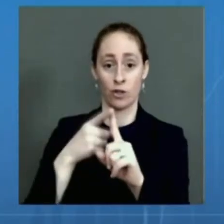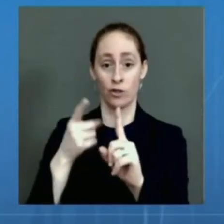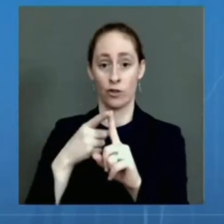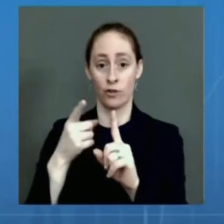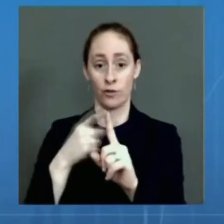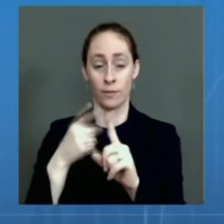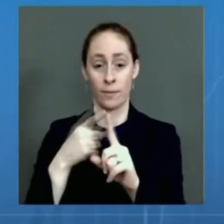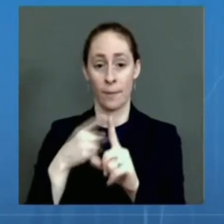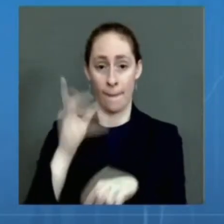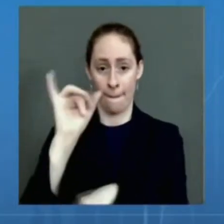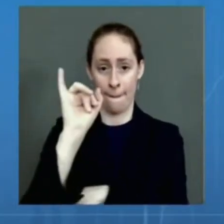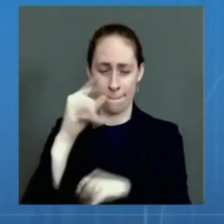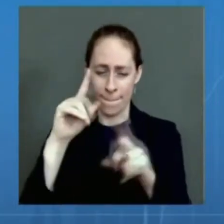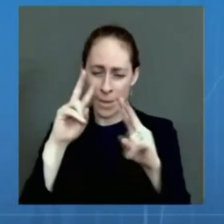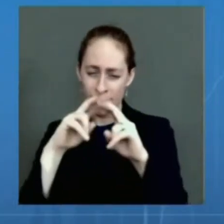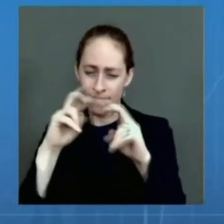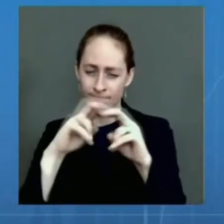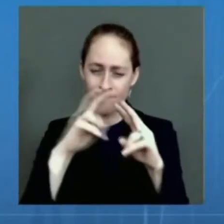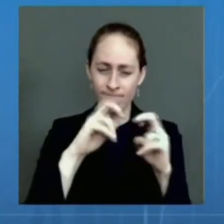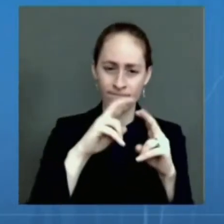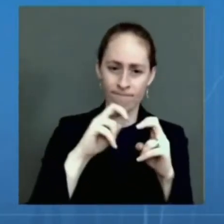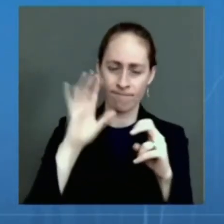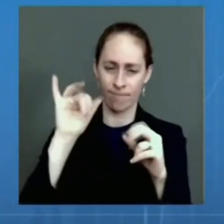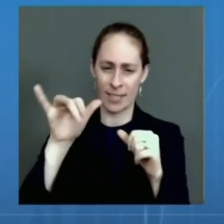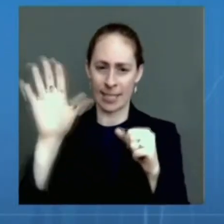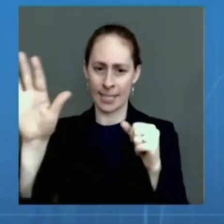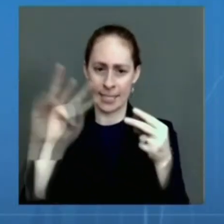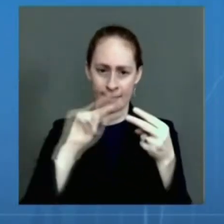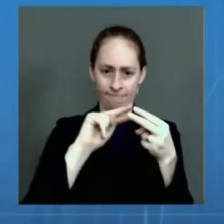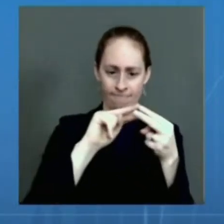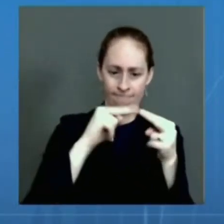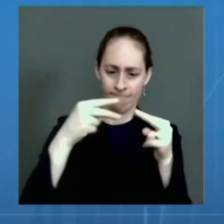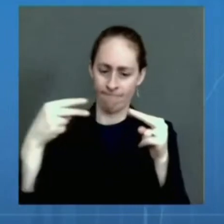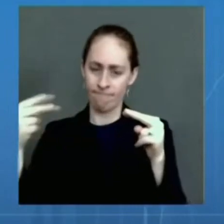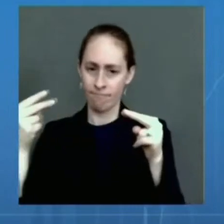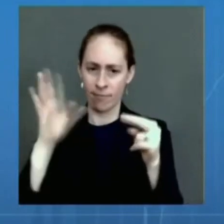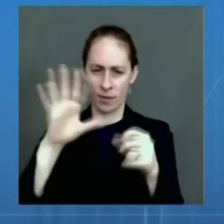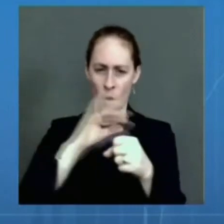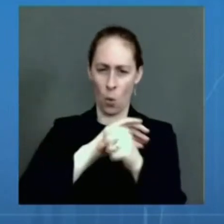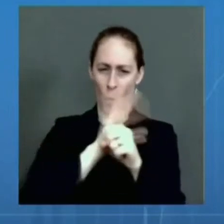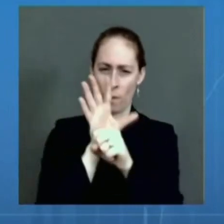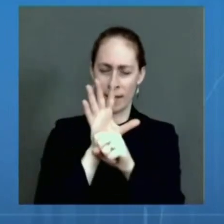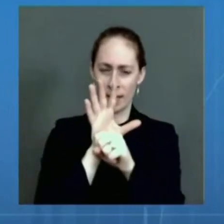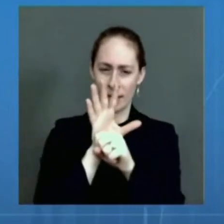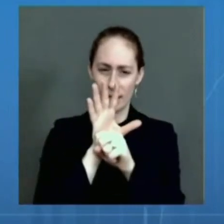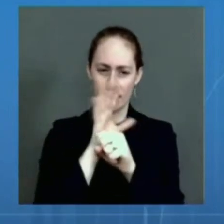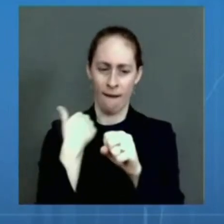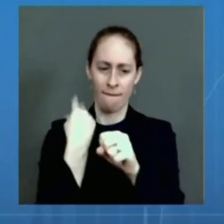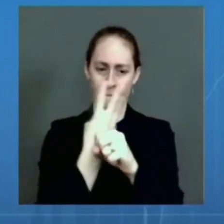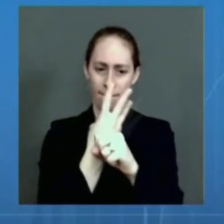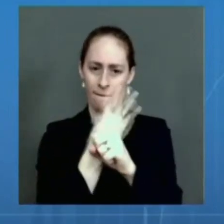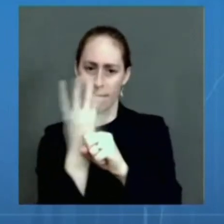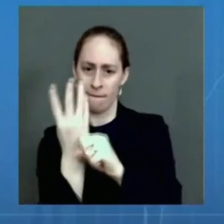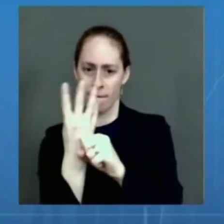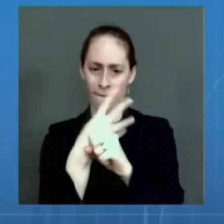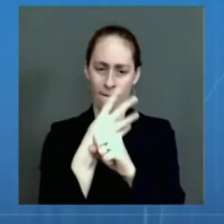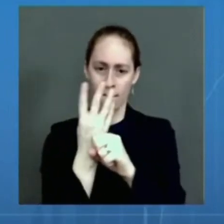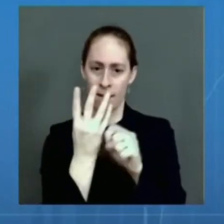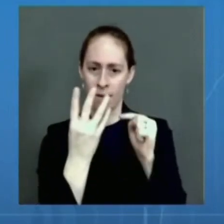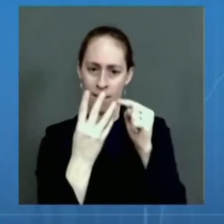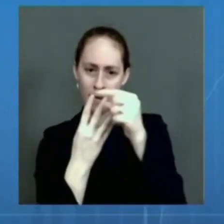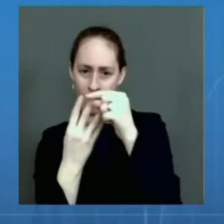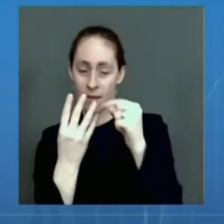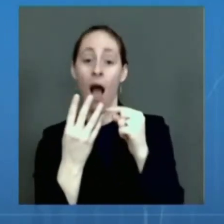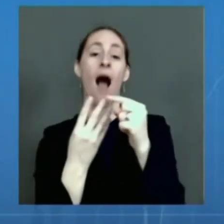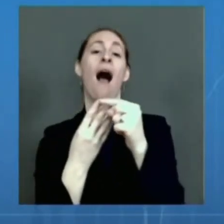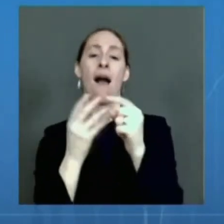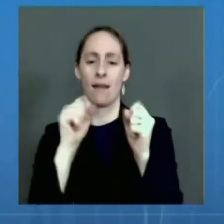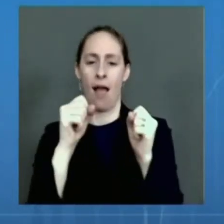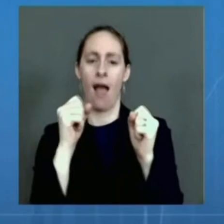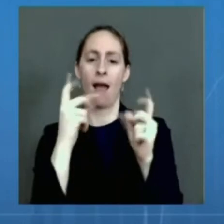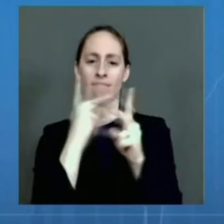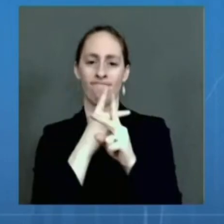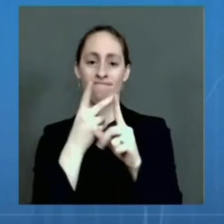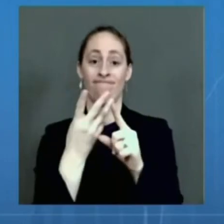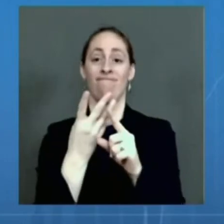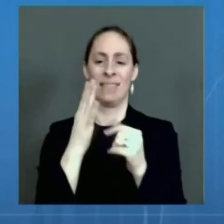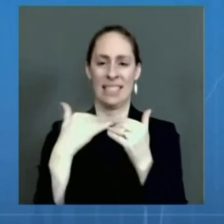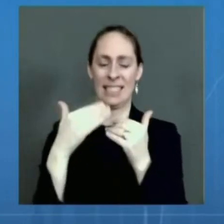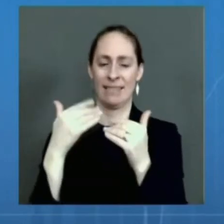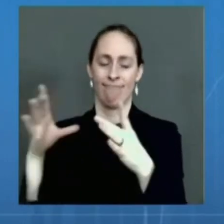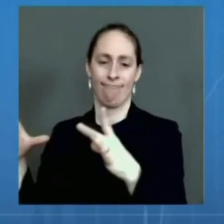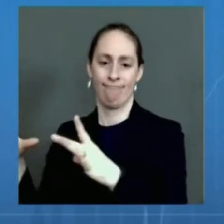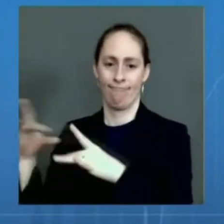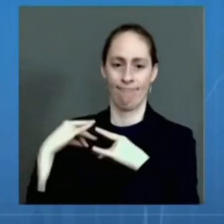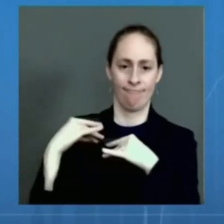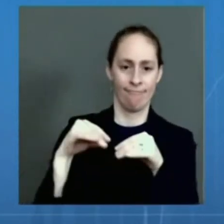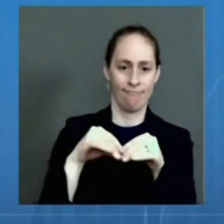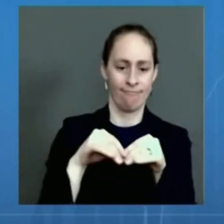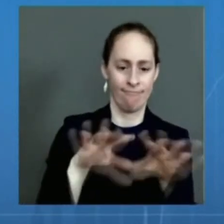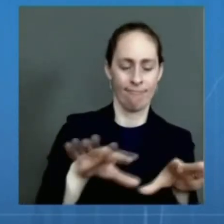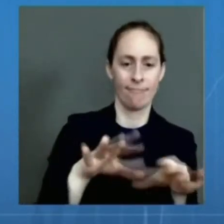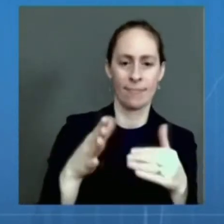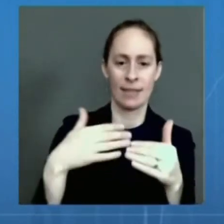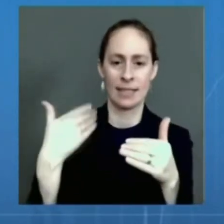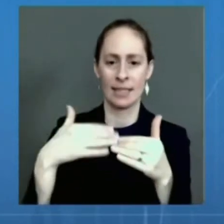THE CONFIGURATION AND THE